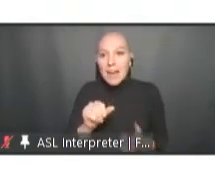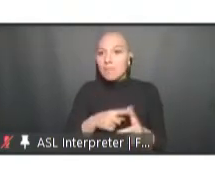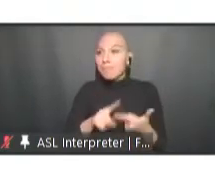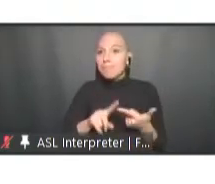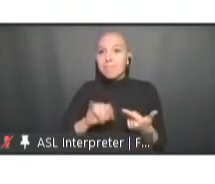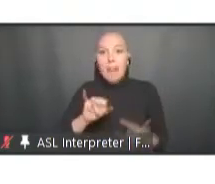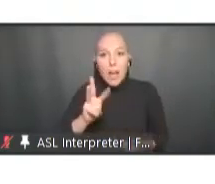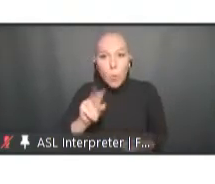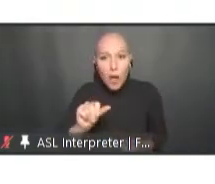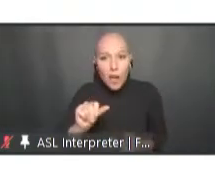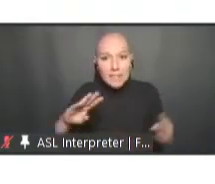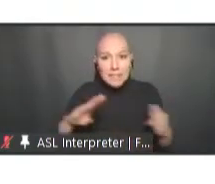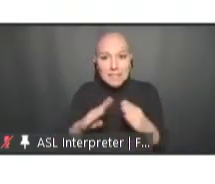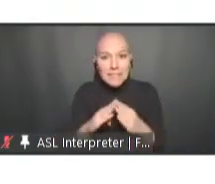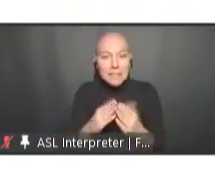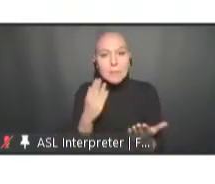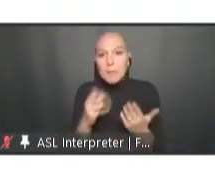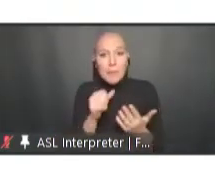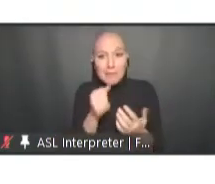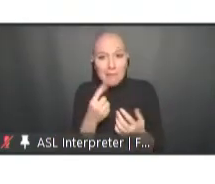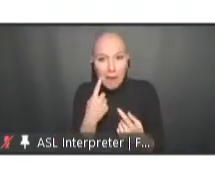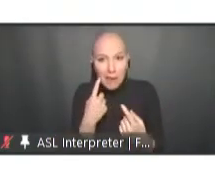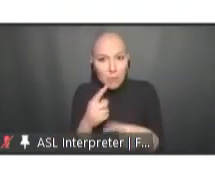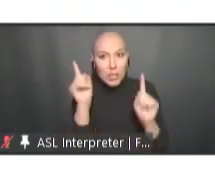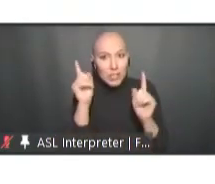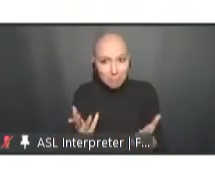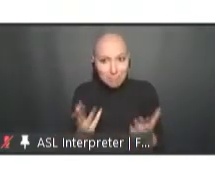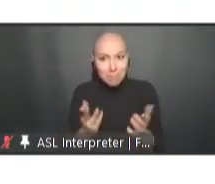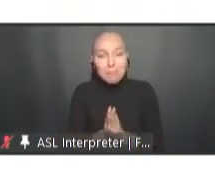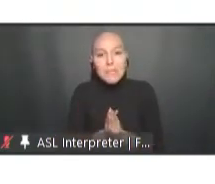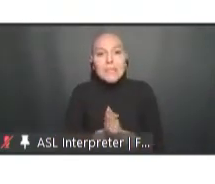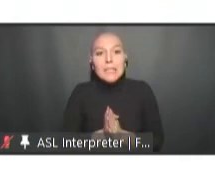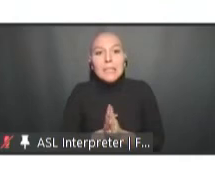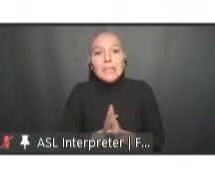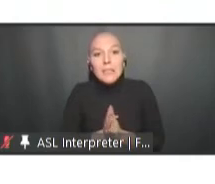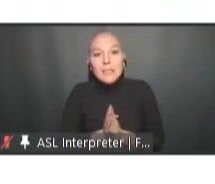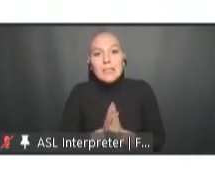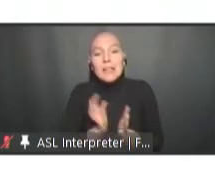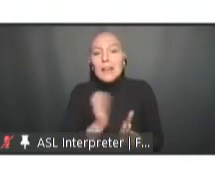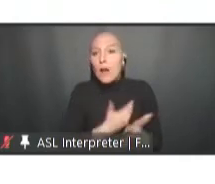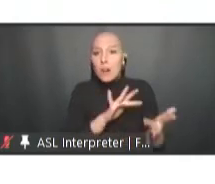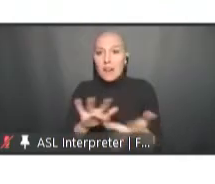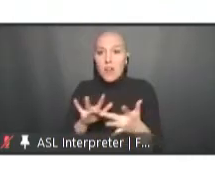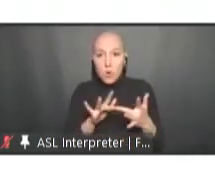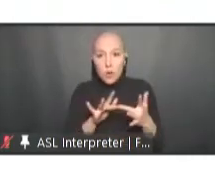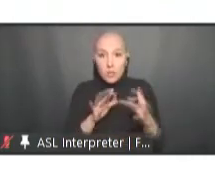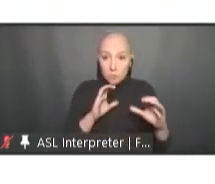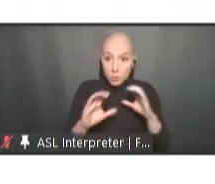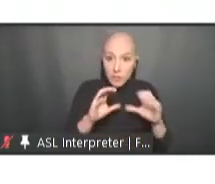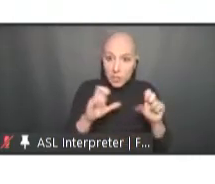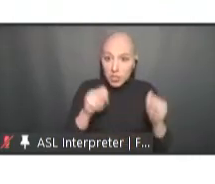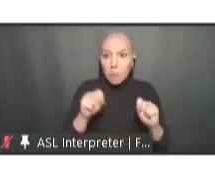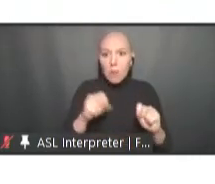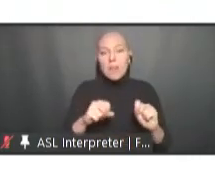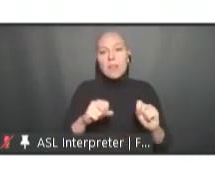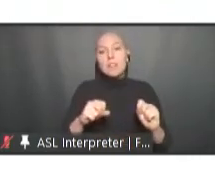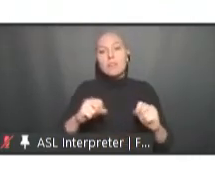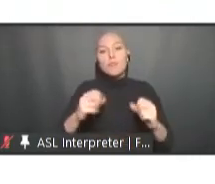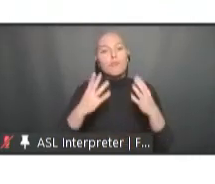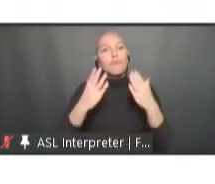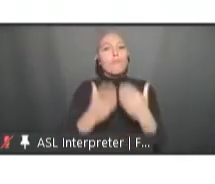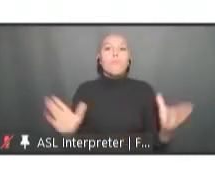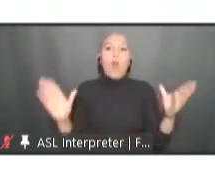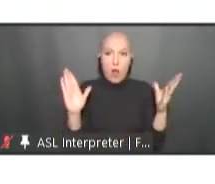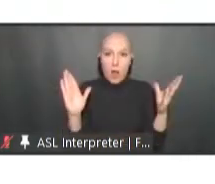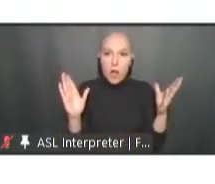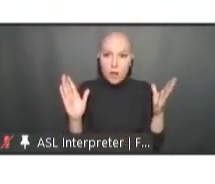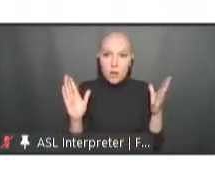And we have a vast network of communication capabilities to reach into our membership and